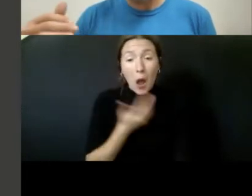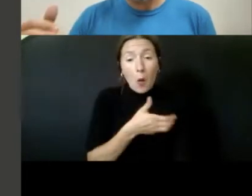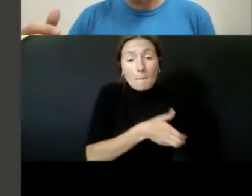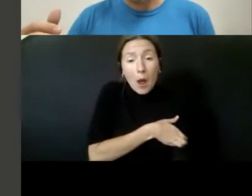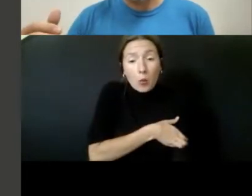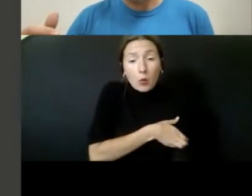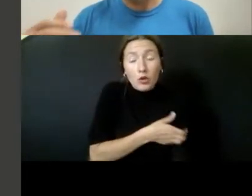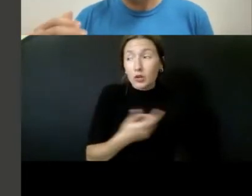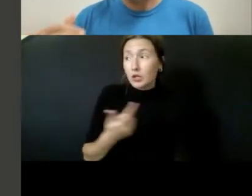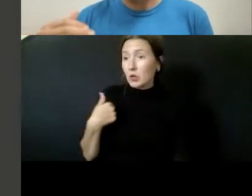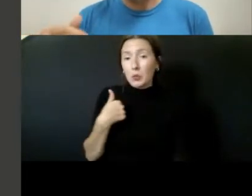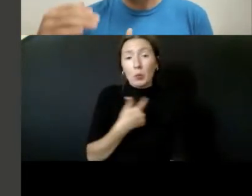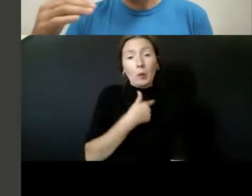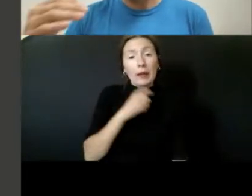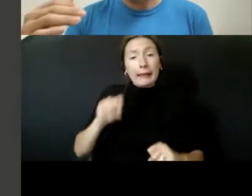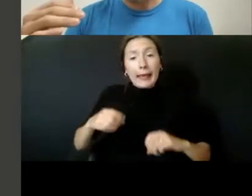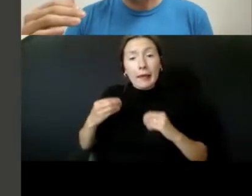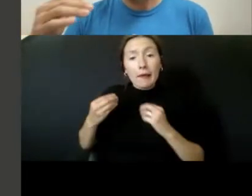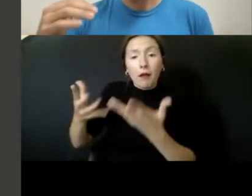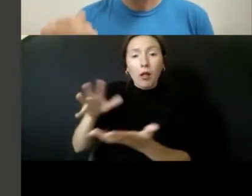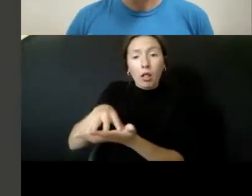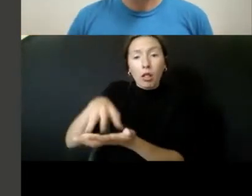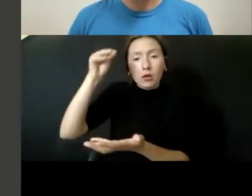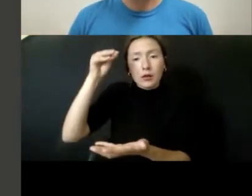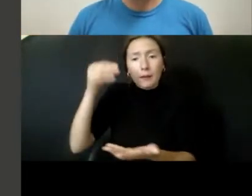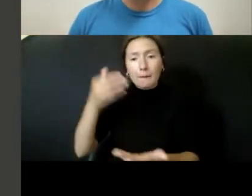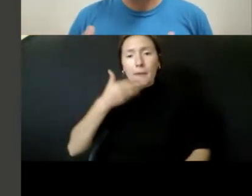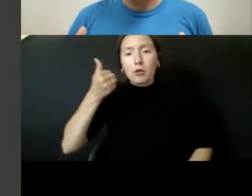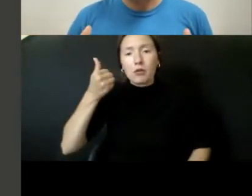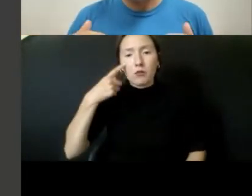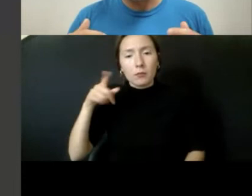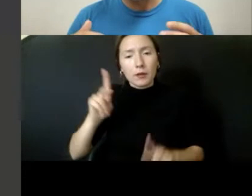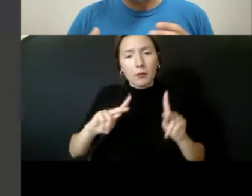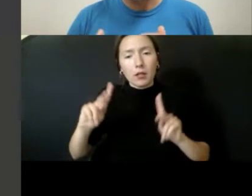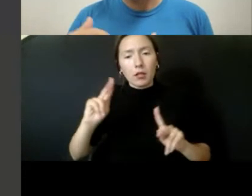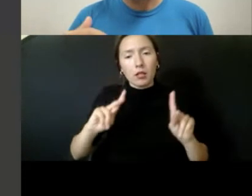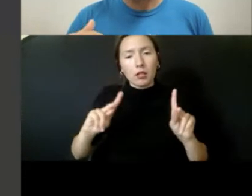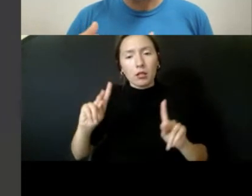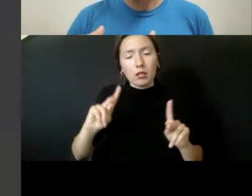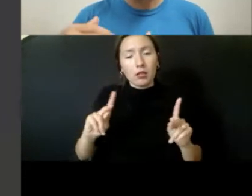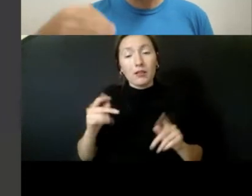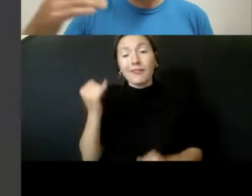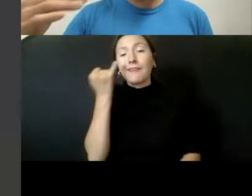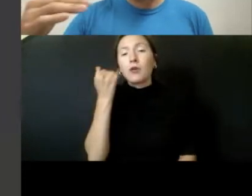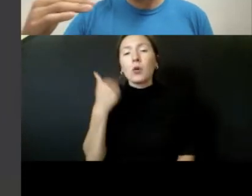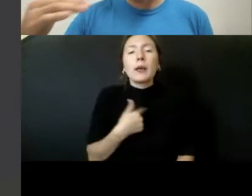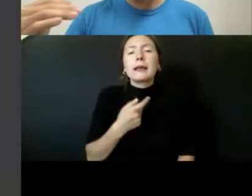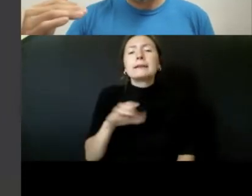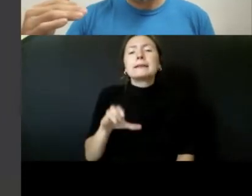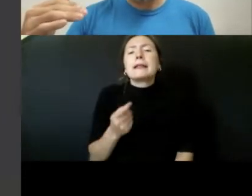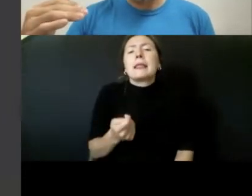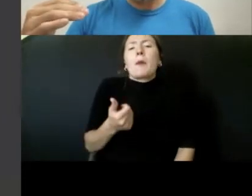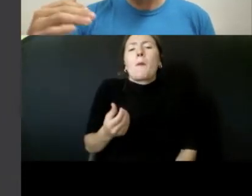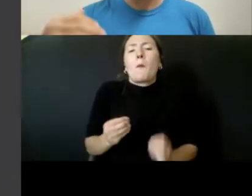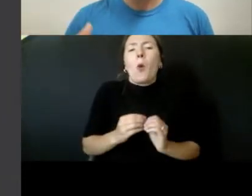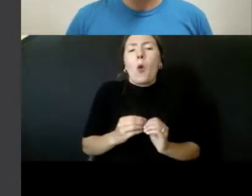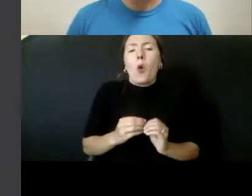bit more complete in our design then think about how many more people can learn from that content